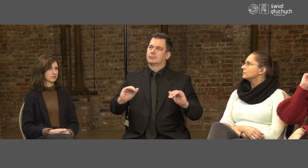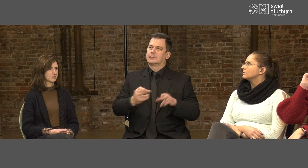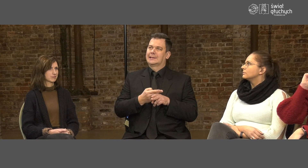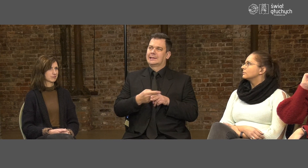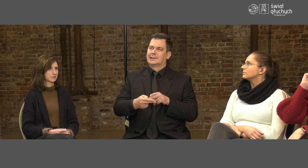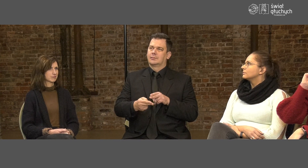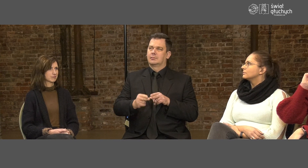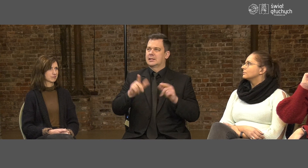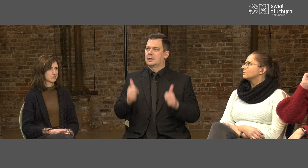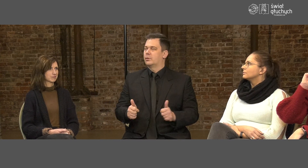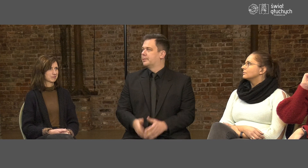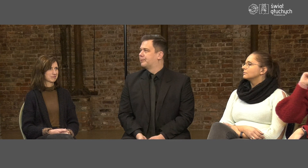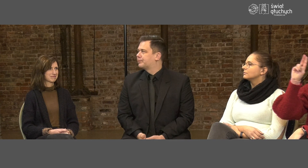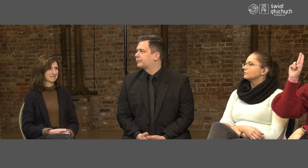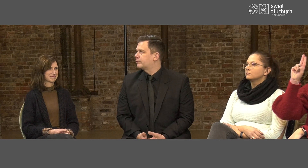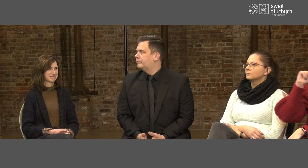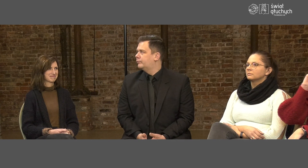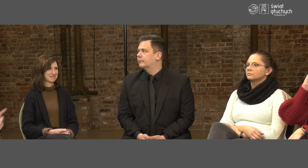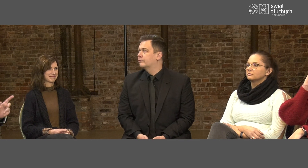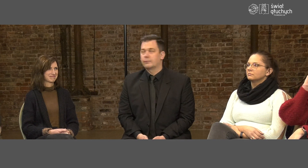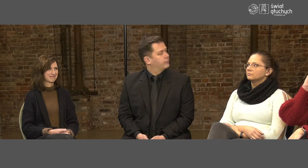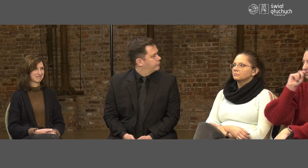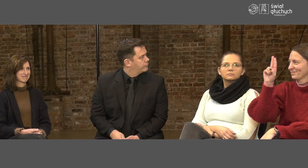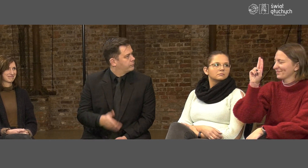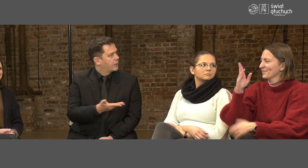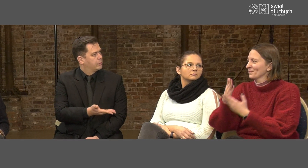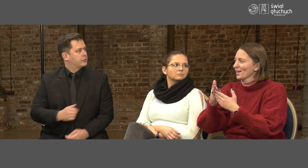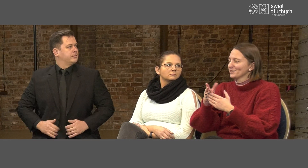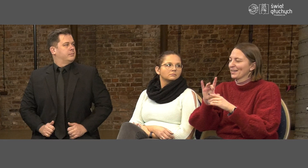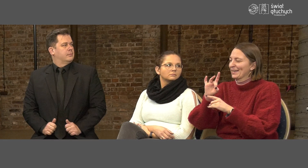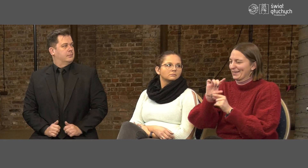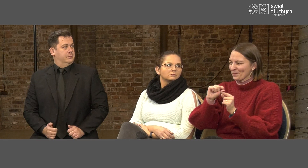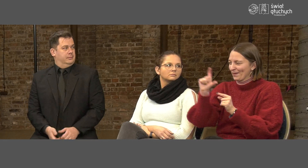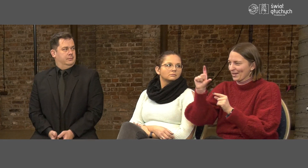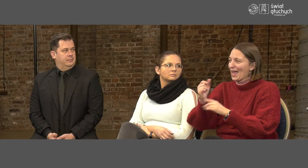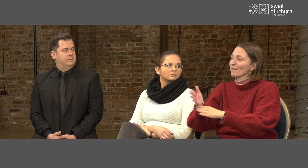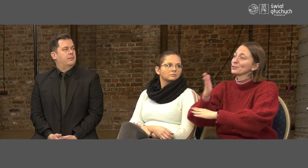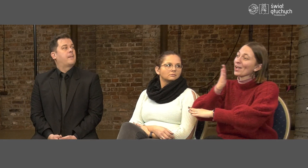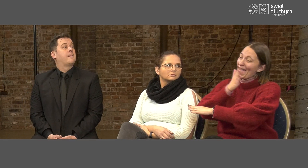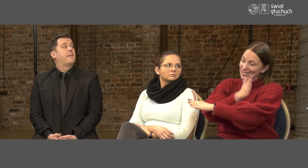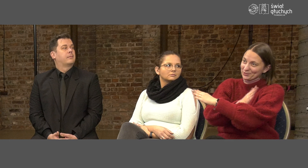Or not? Is it permanently separated? [Kinga] "D" — lowercase, uppercase.